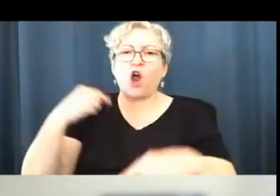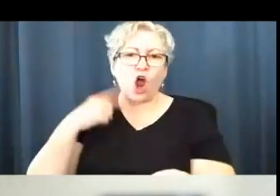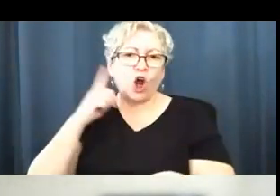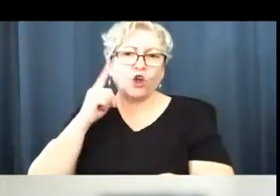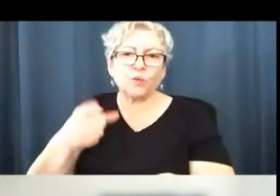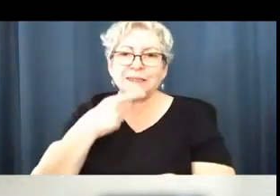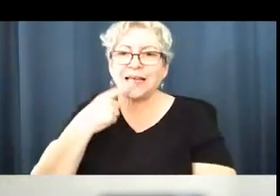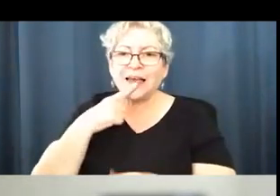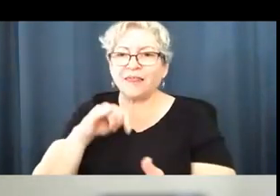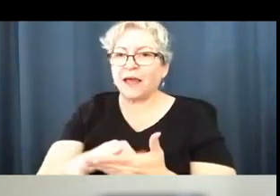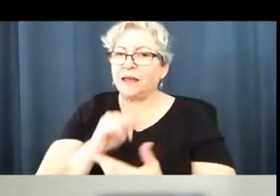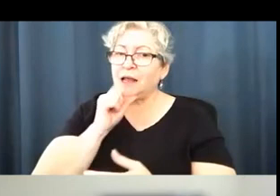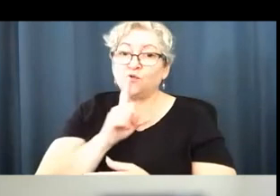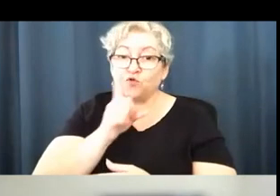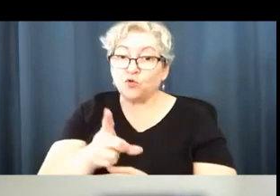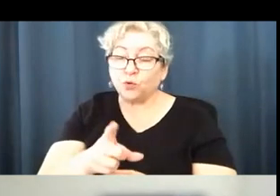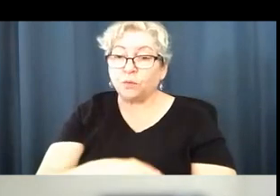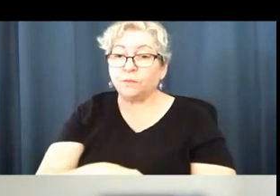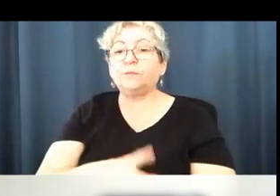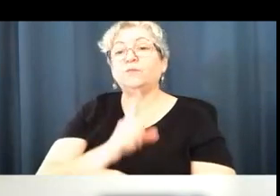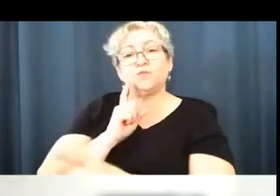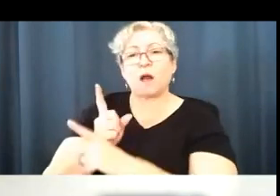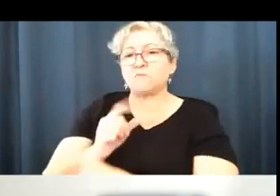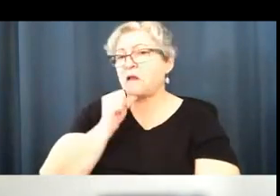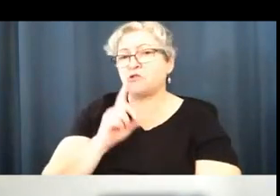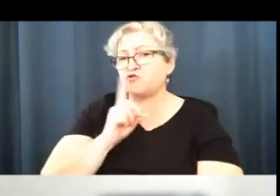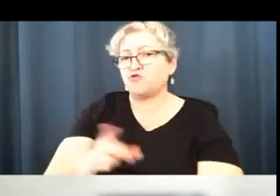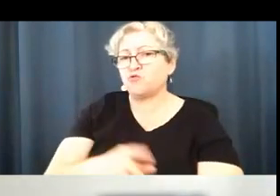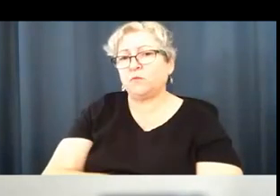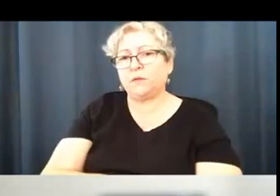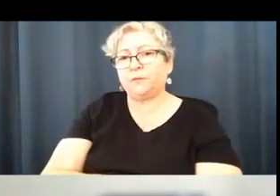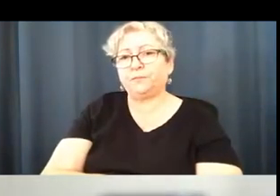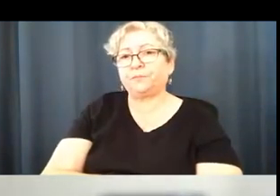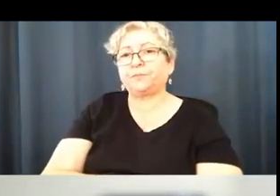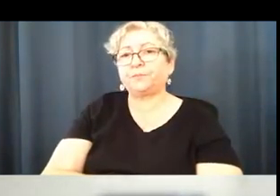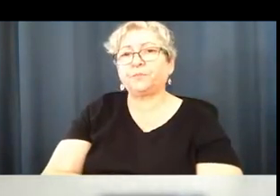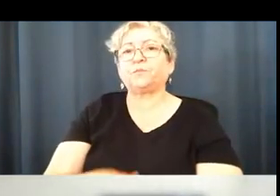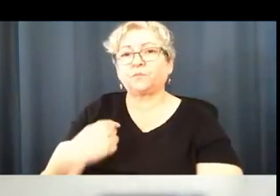that that is not the case? That is not the case, and we think we are very confident